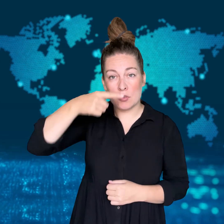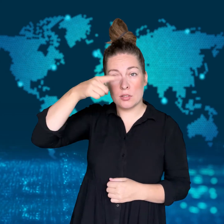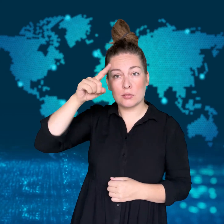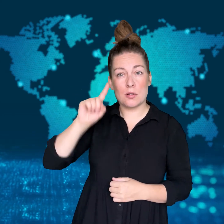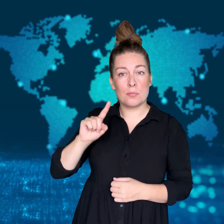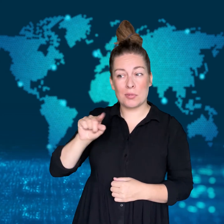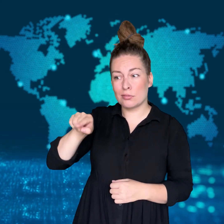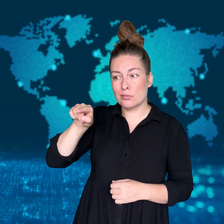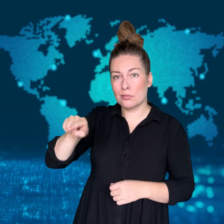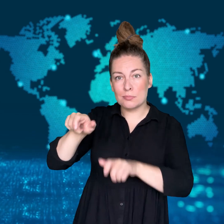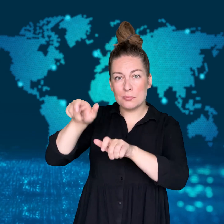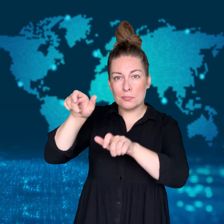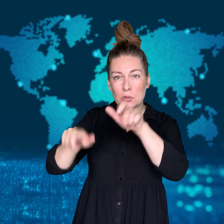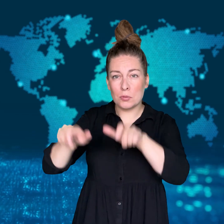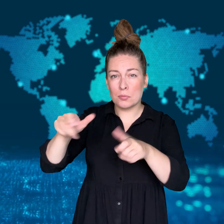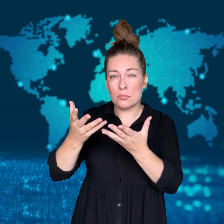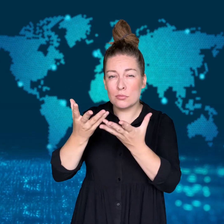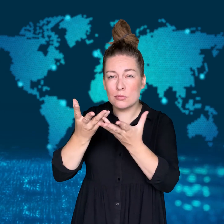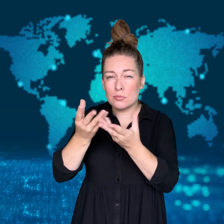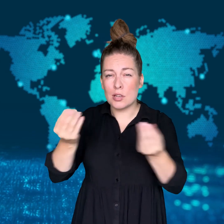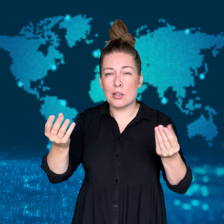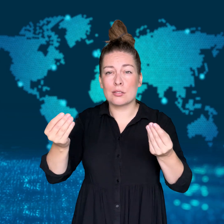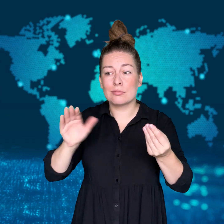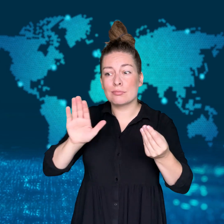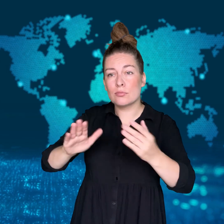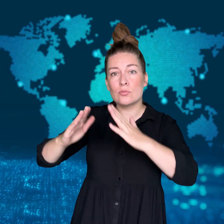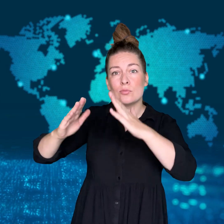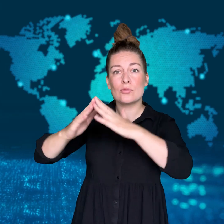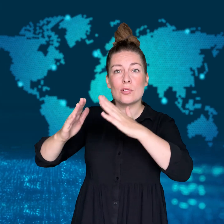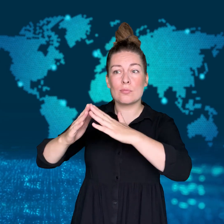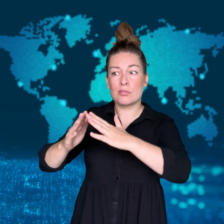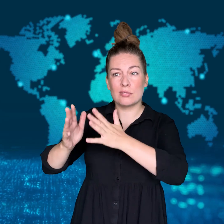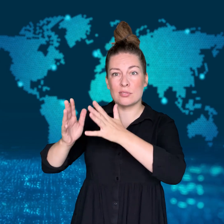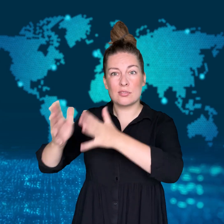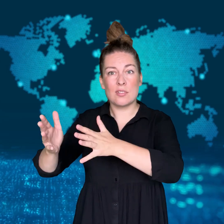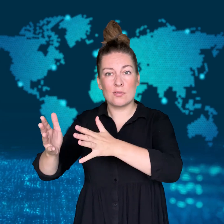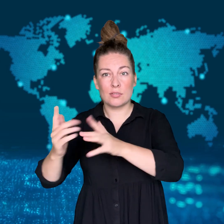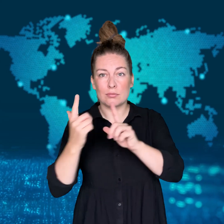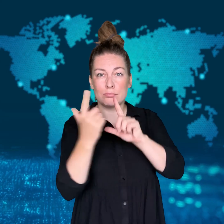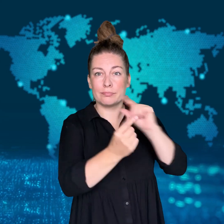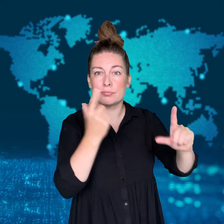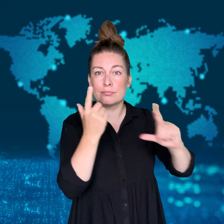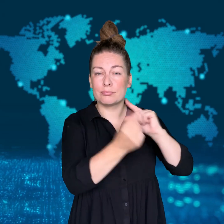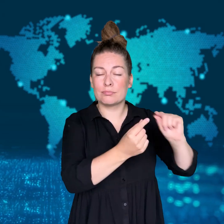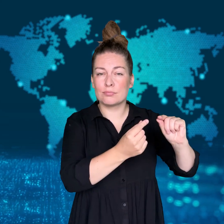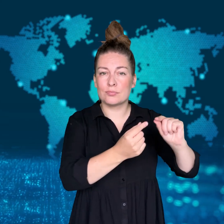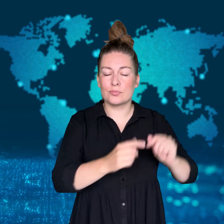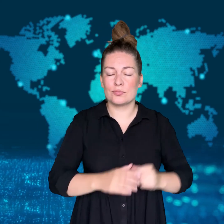Thousands flee home